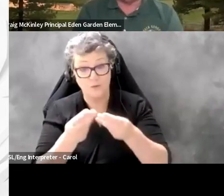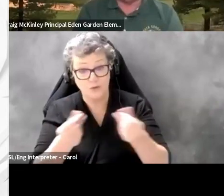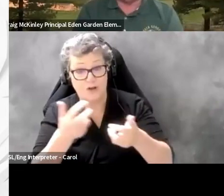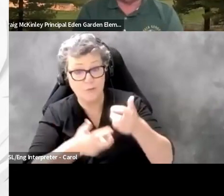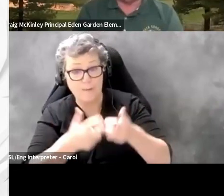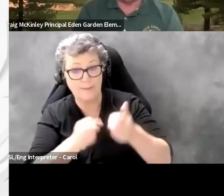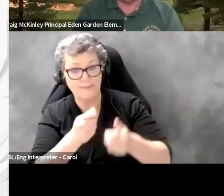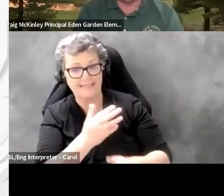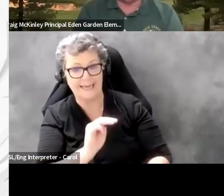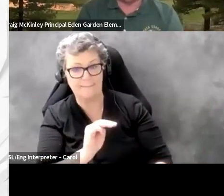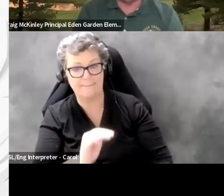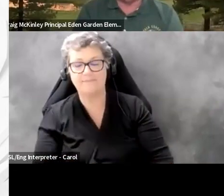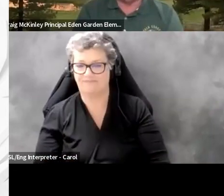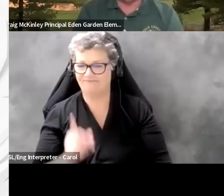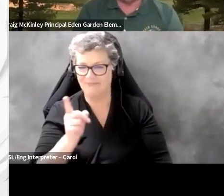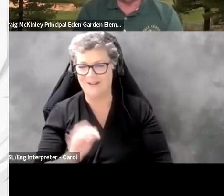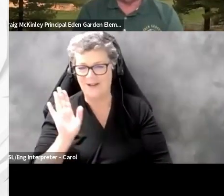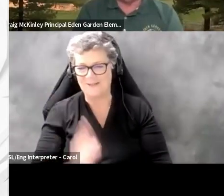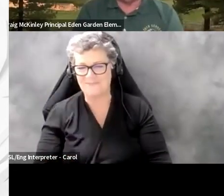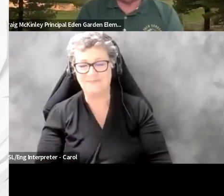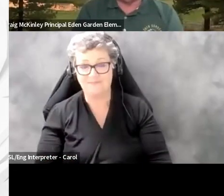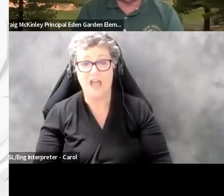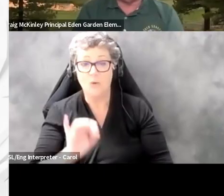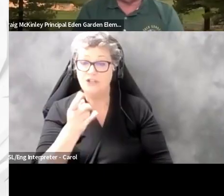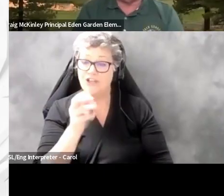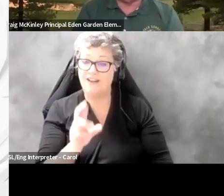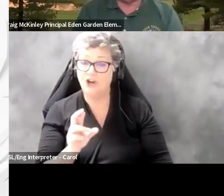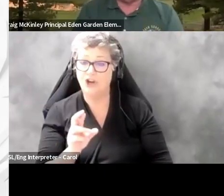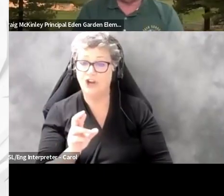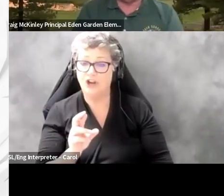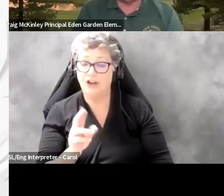Lillie Moffett: Big one, yeah. Awesome. Well Jennifer are you are you back? Do you